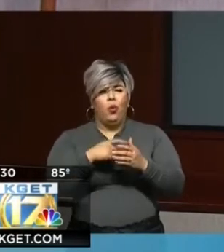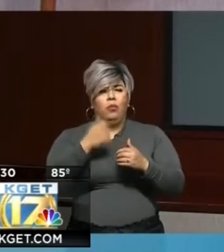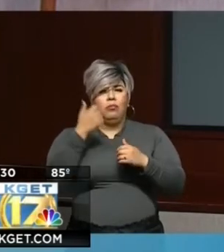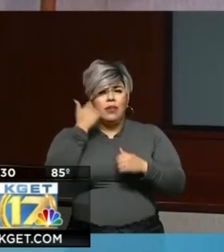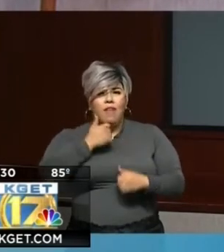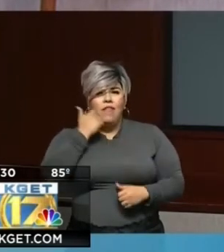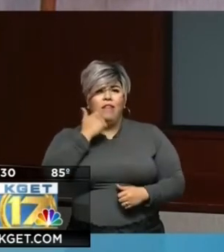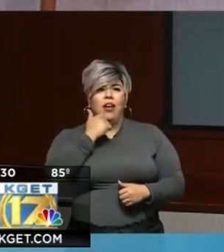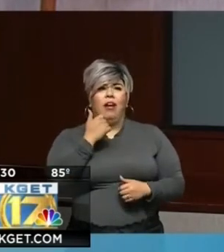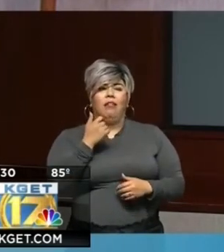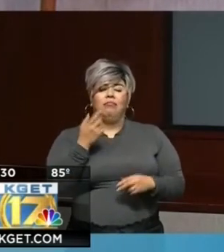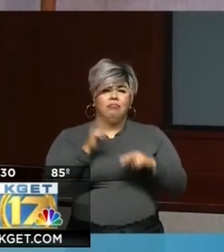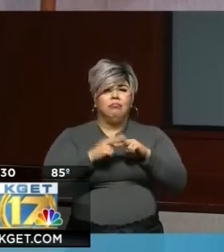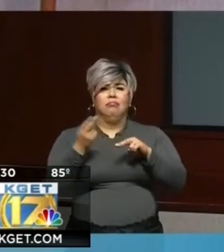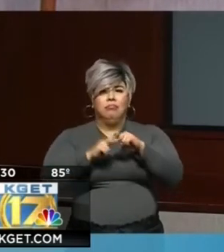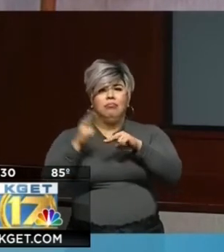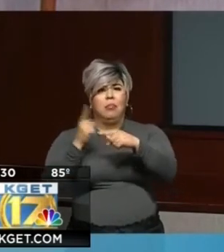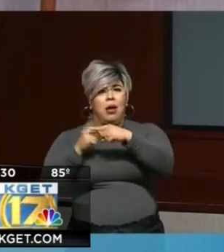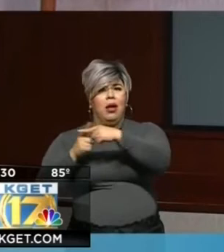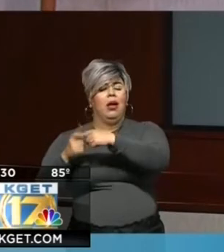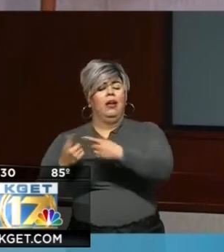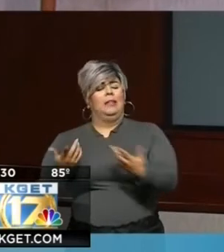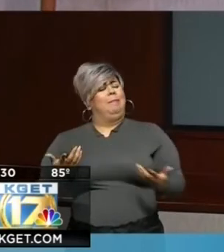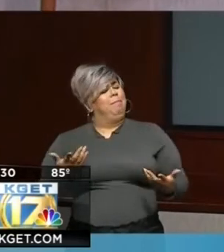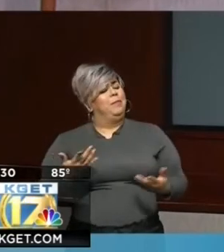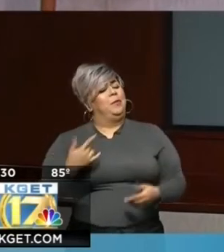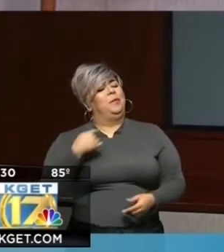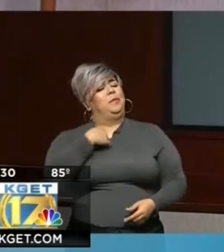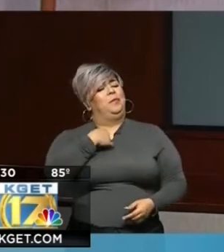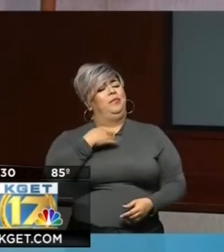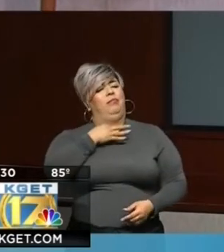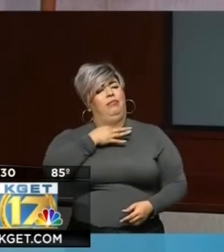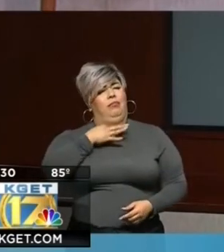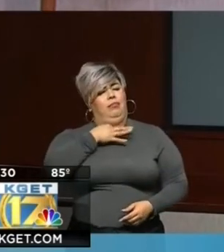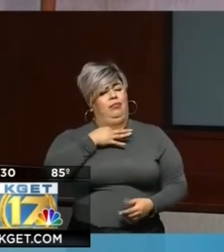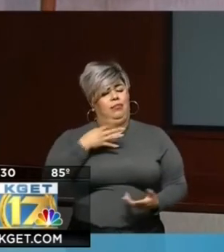EXCEPT FOR ONE AND ON EIGHT OUT OF THE PAST 11 DAYS FROM WHAT I